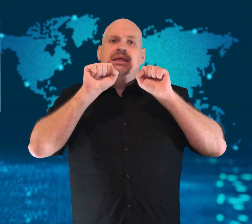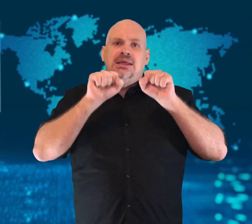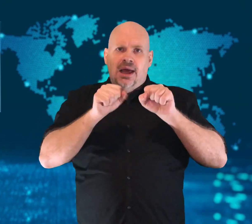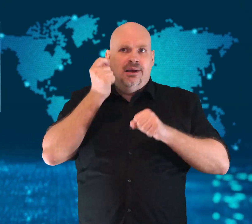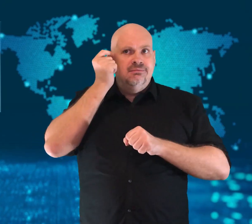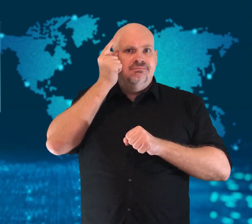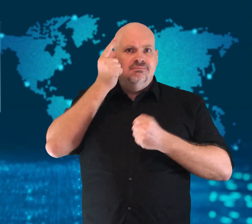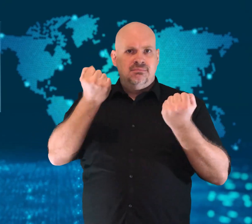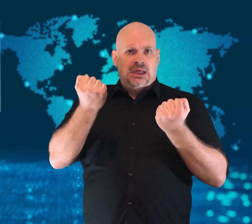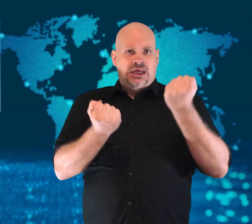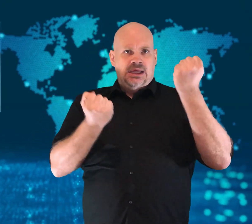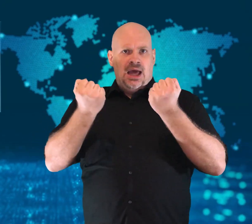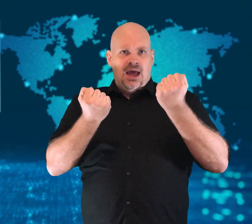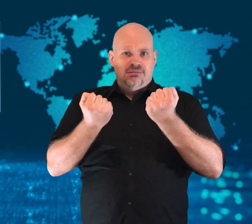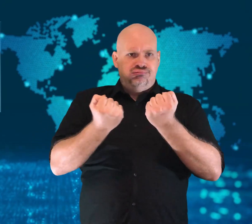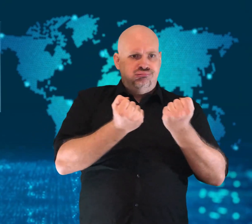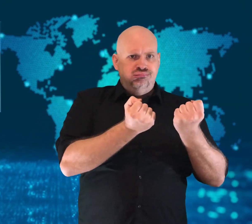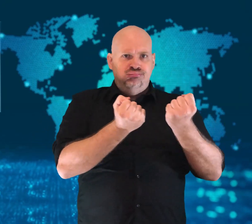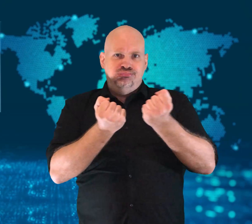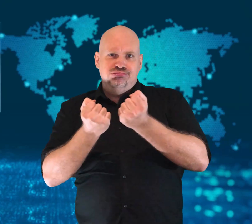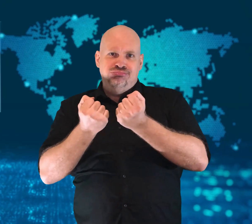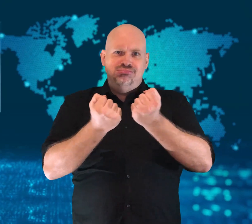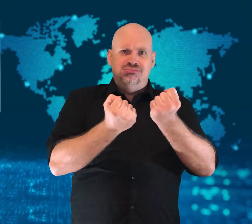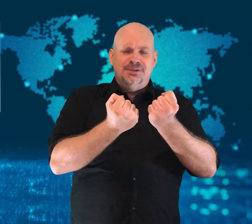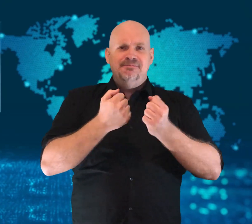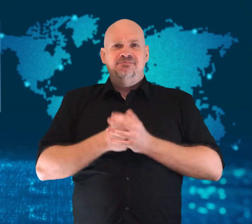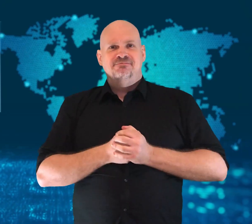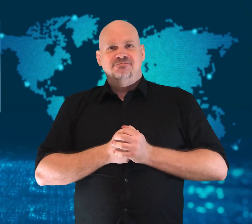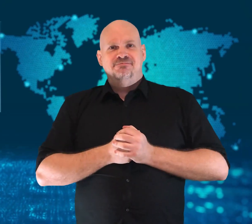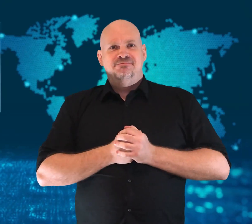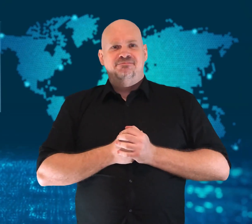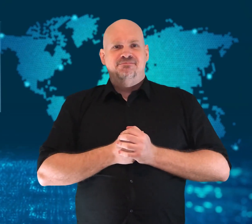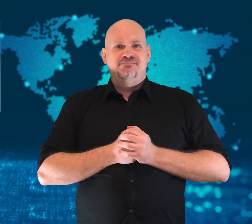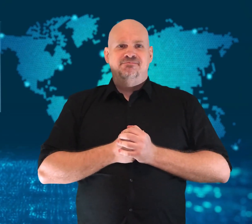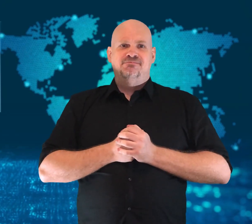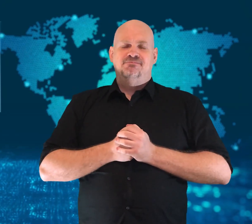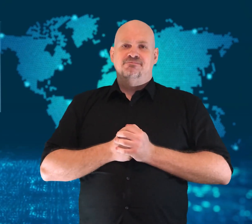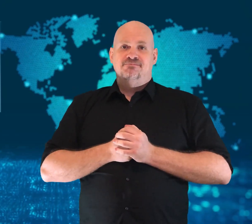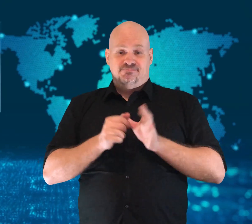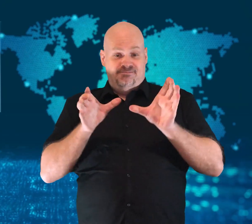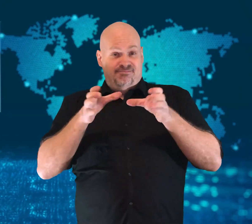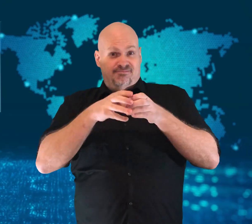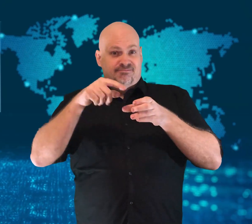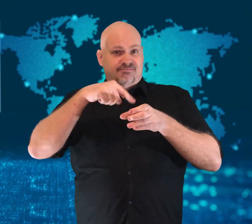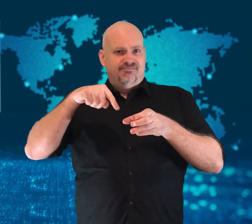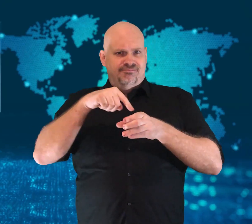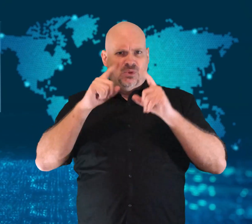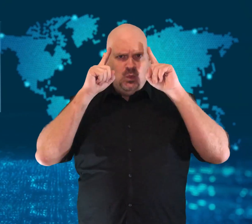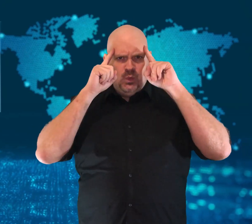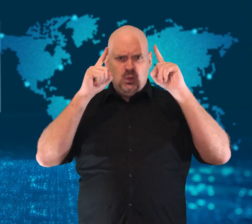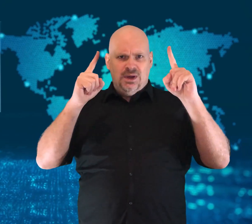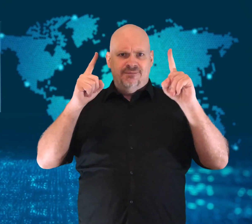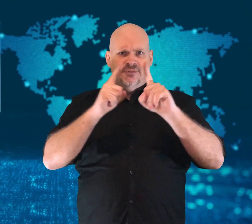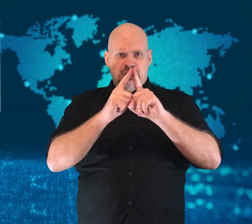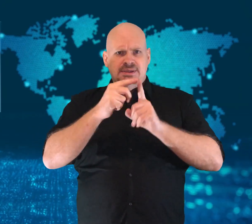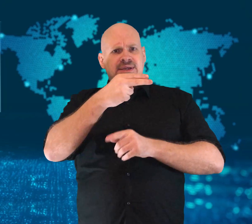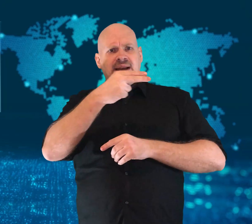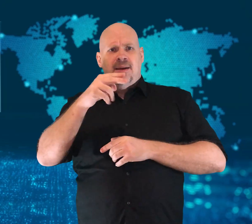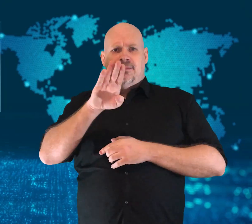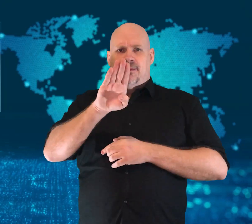A team at Ben-Gurion University developed a fish-operated vehicle